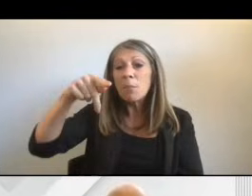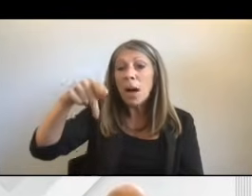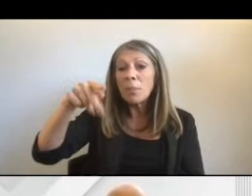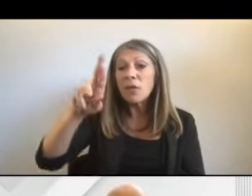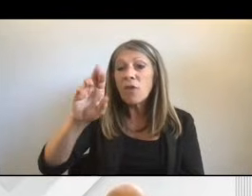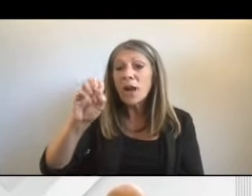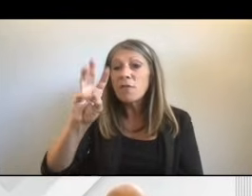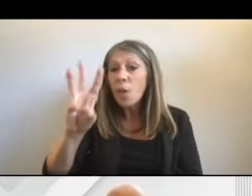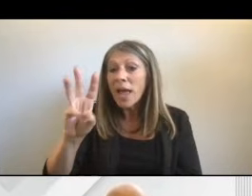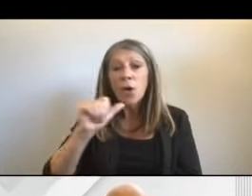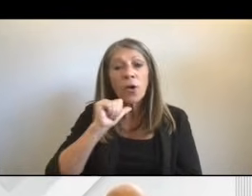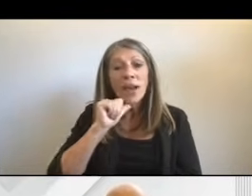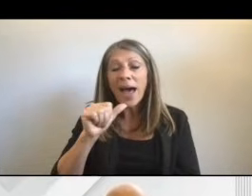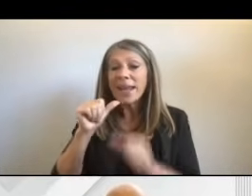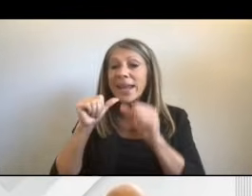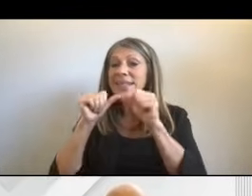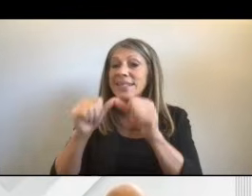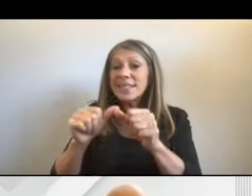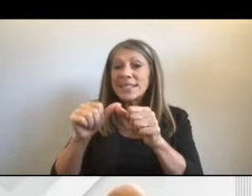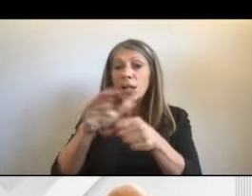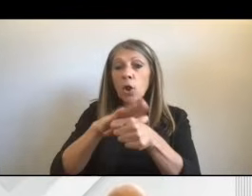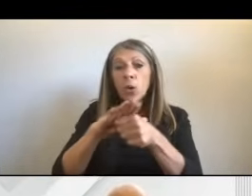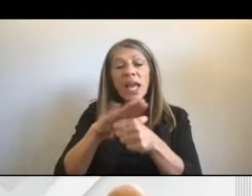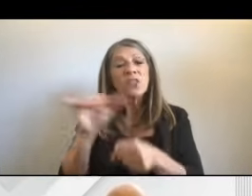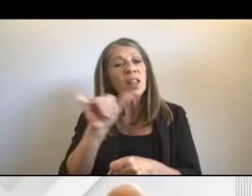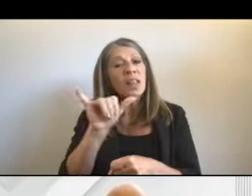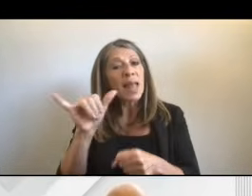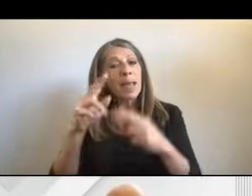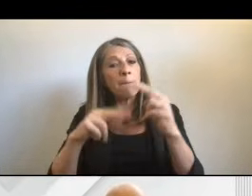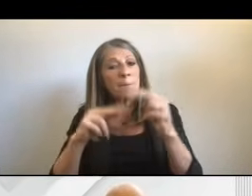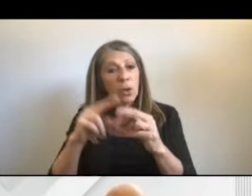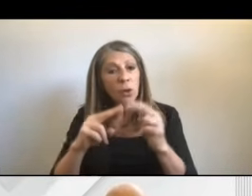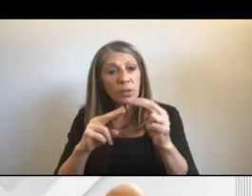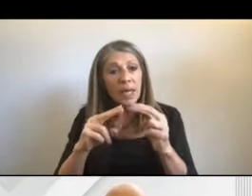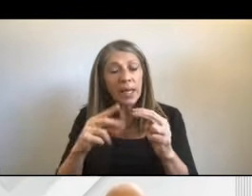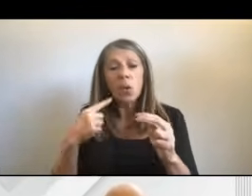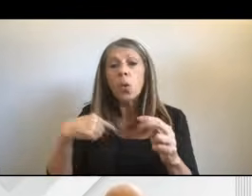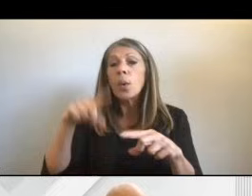a consistent location like they are in a building, and we can't say put the sign on the strike side